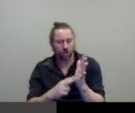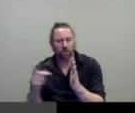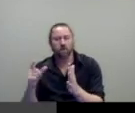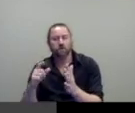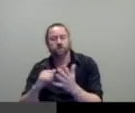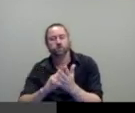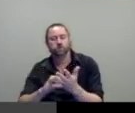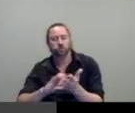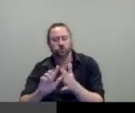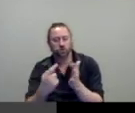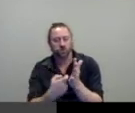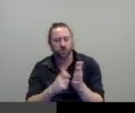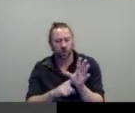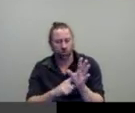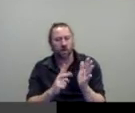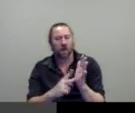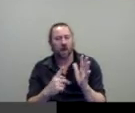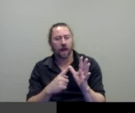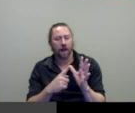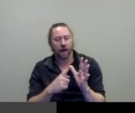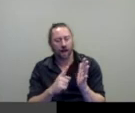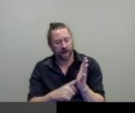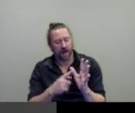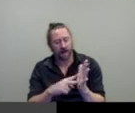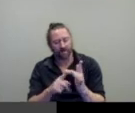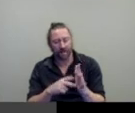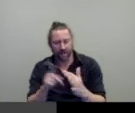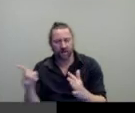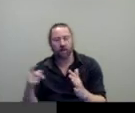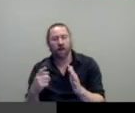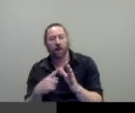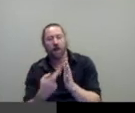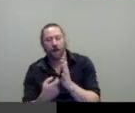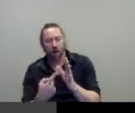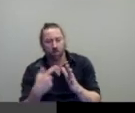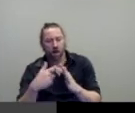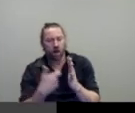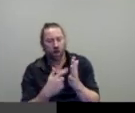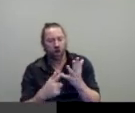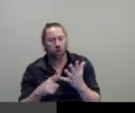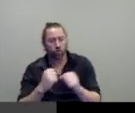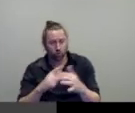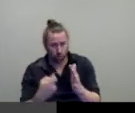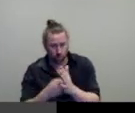and Sherry Levine as well as some other names you might know Barbara Kruger and Louise